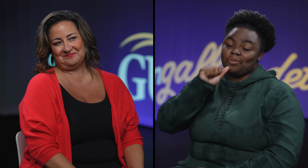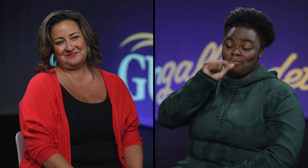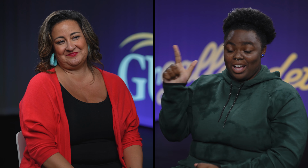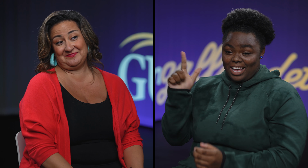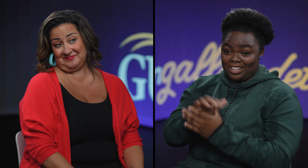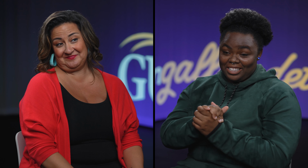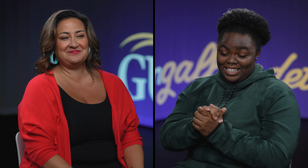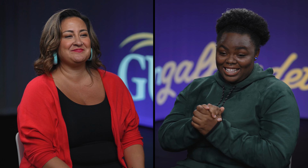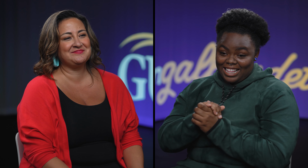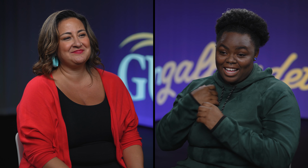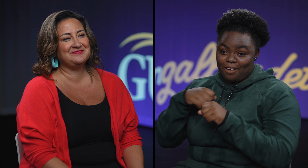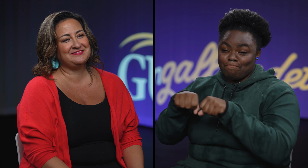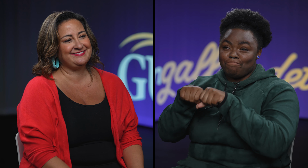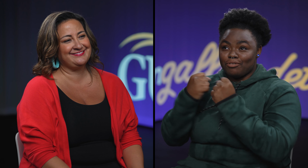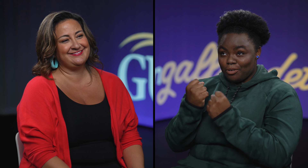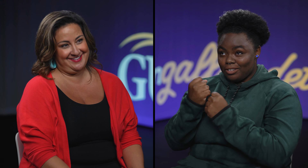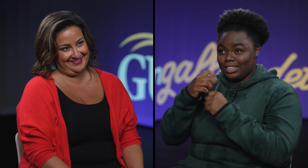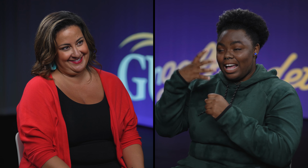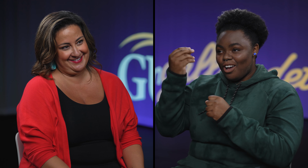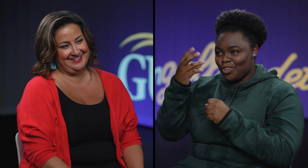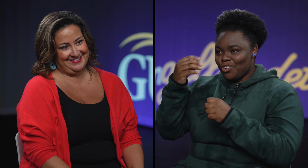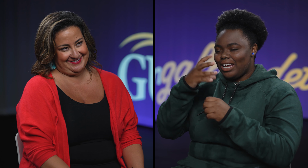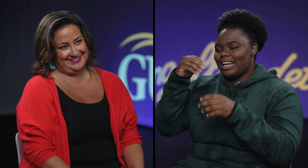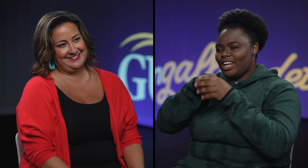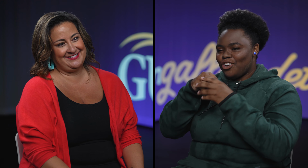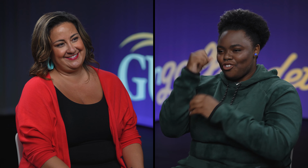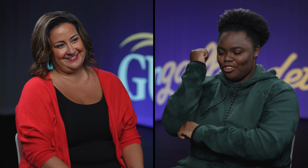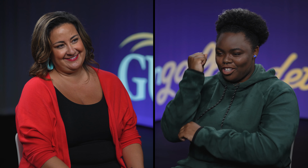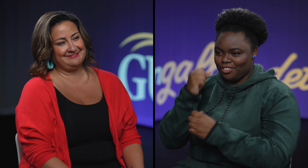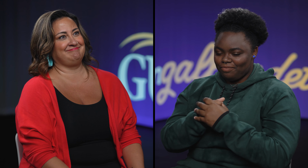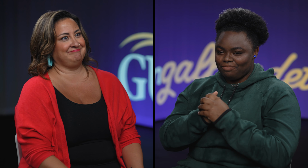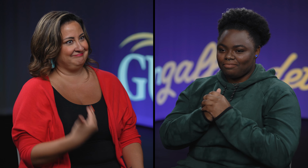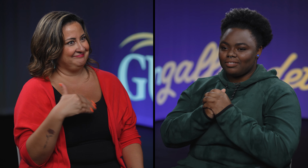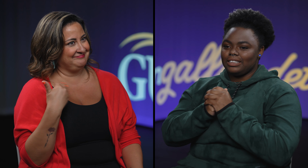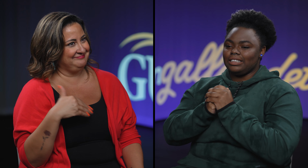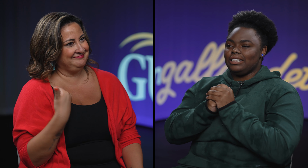Well… I broke the outdoor and indoor records. Wow!